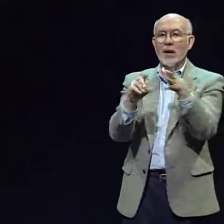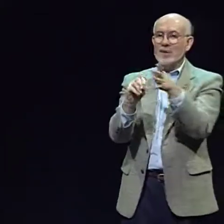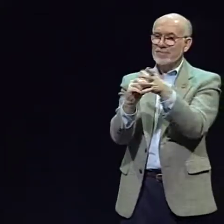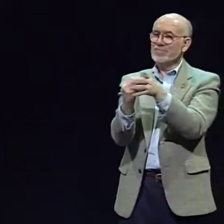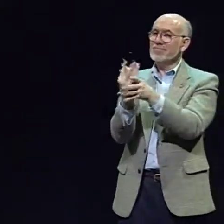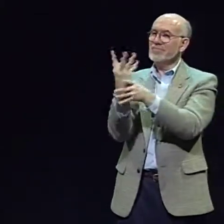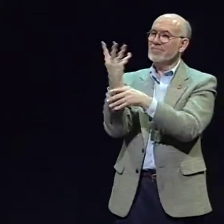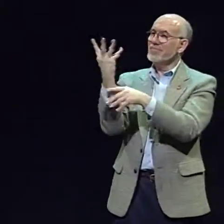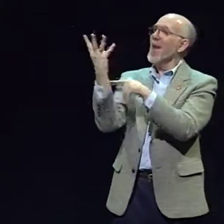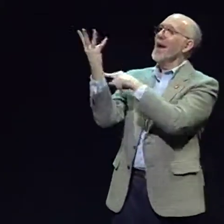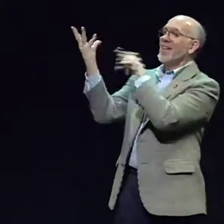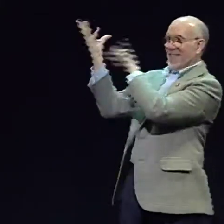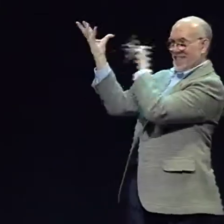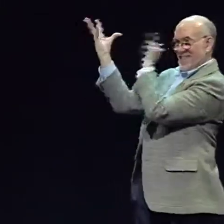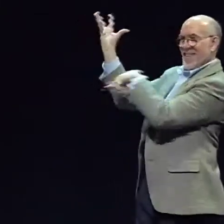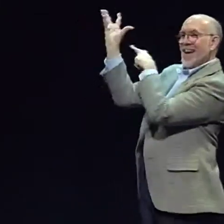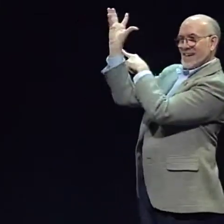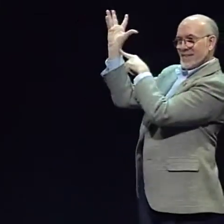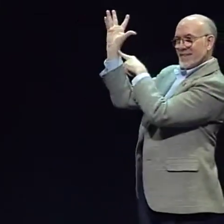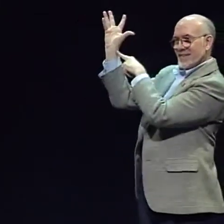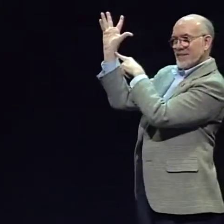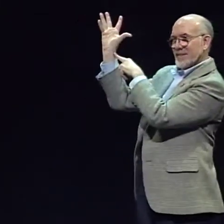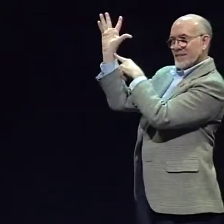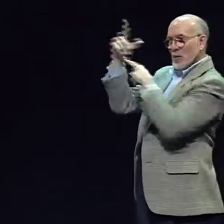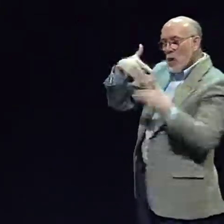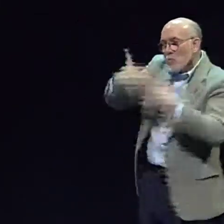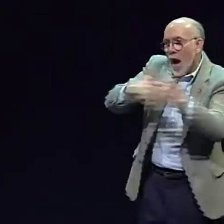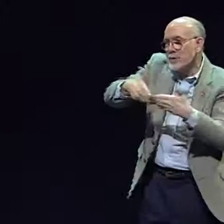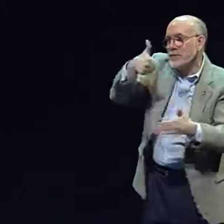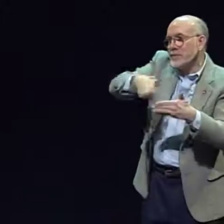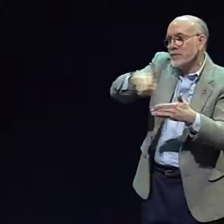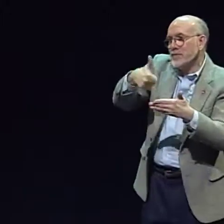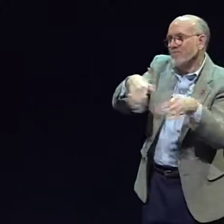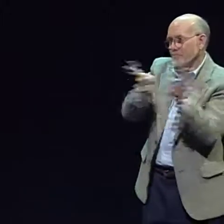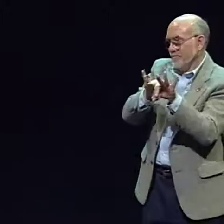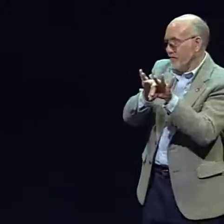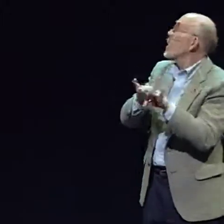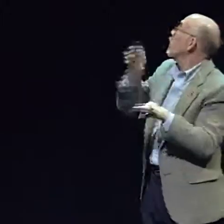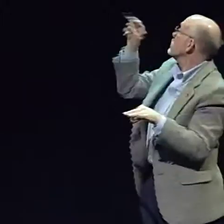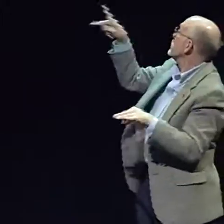BUT WE ARE A TEAM. AND THEN WE'LL EVOLVE AND GROW AND IMPROVE